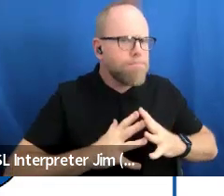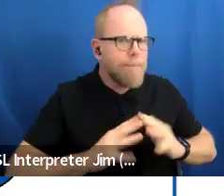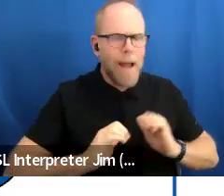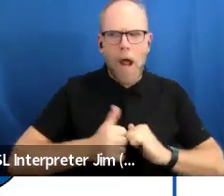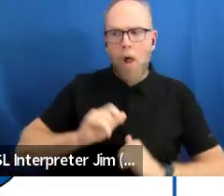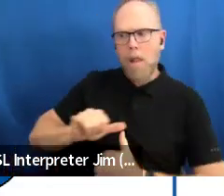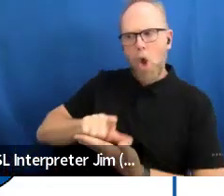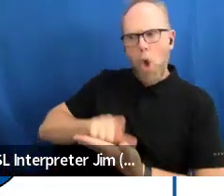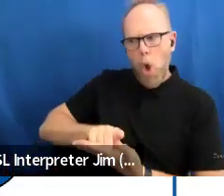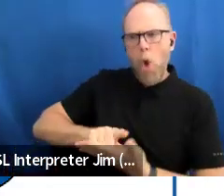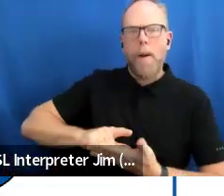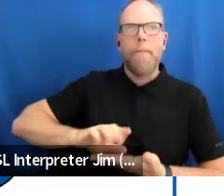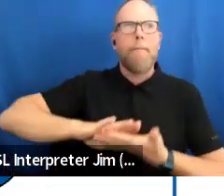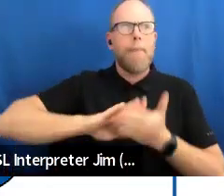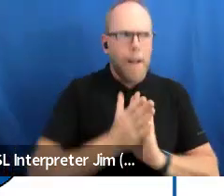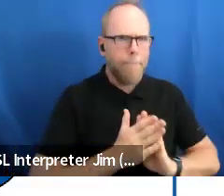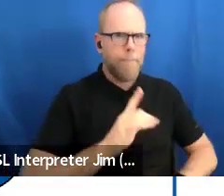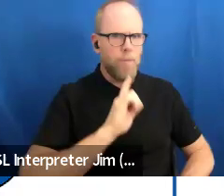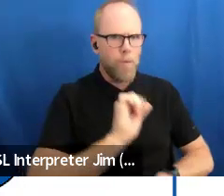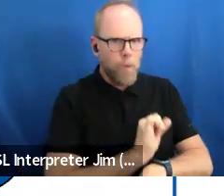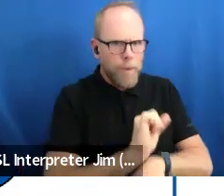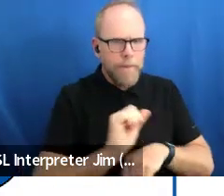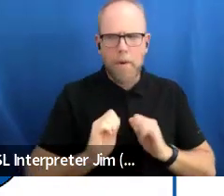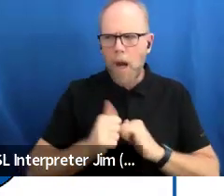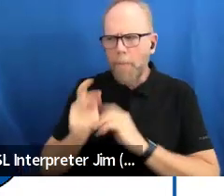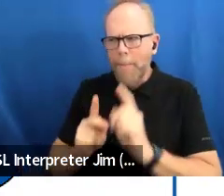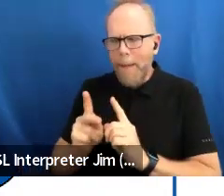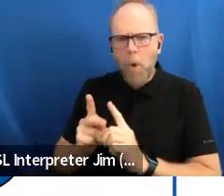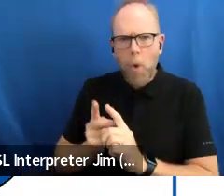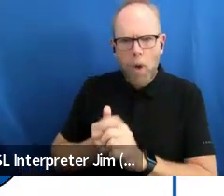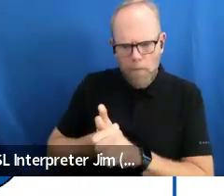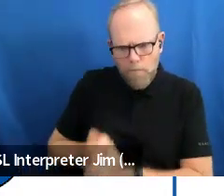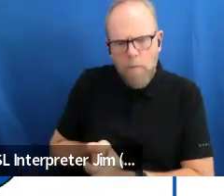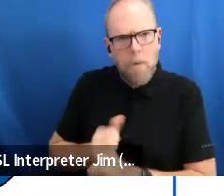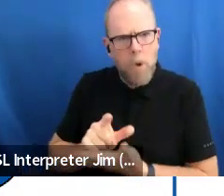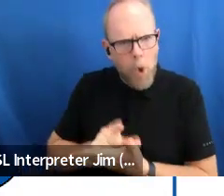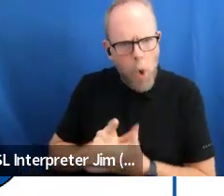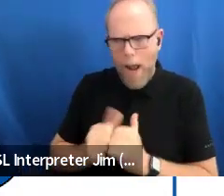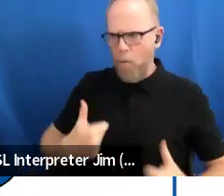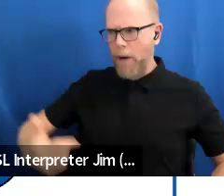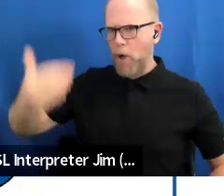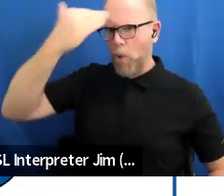how do you make people comply with the law? How do they know when they are complying with the law? That's what regulations do.